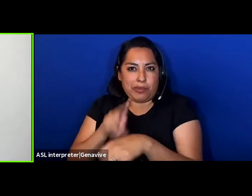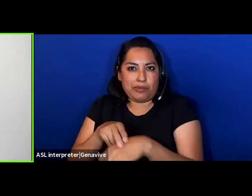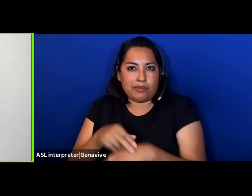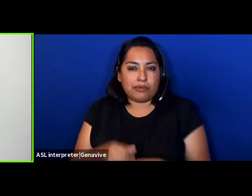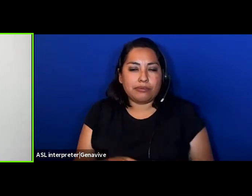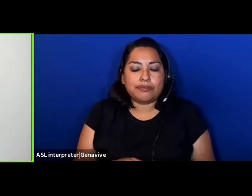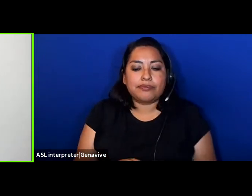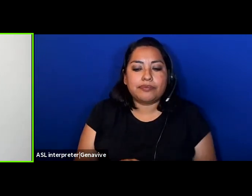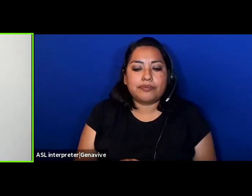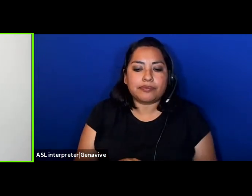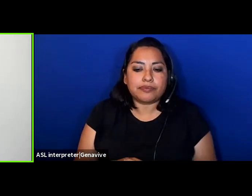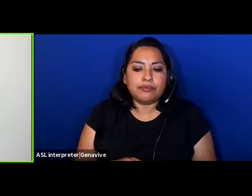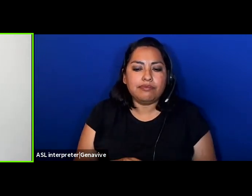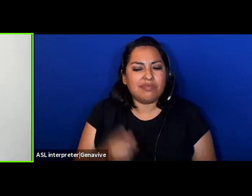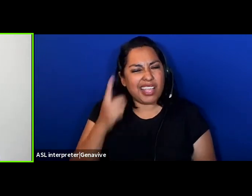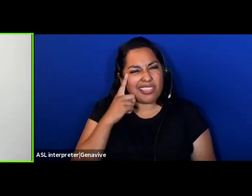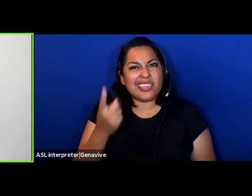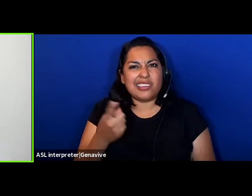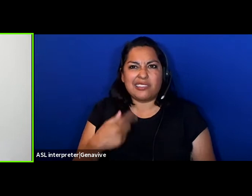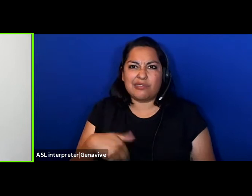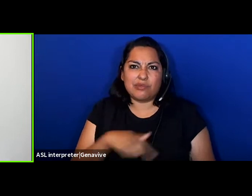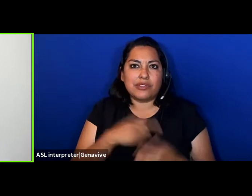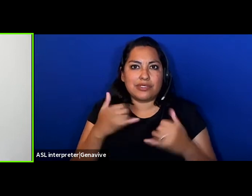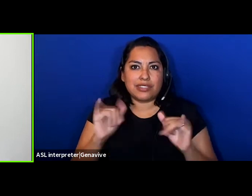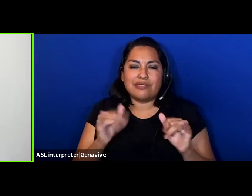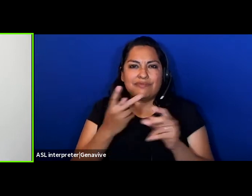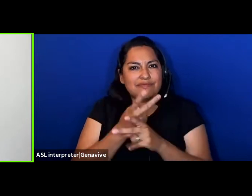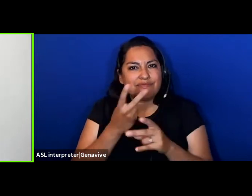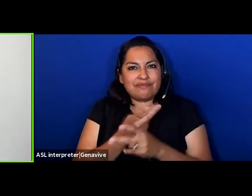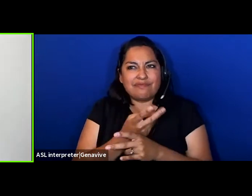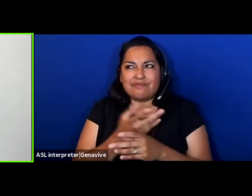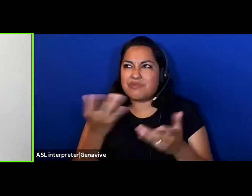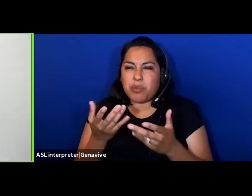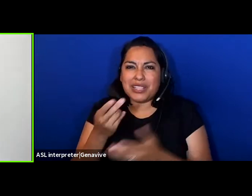I think we are all trying to figure out exactly what that hybrid workplace looks like